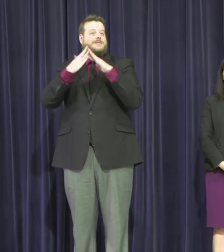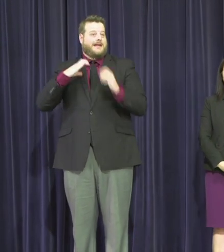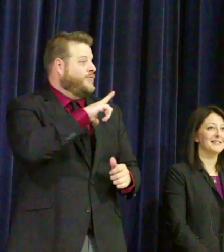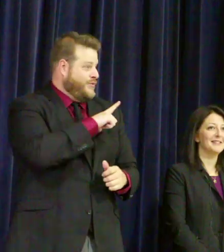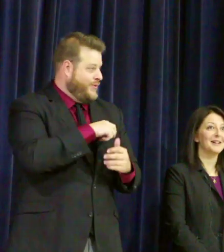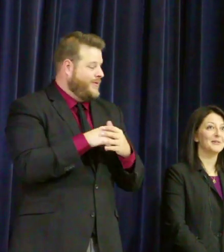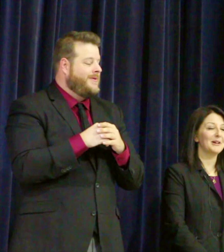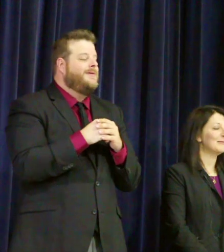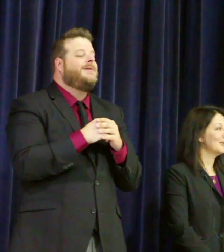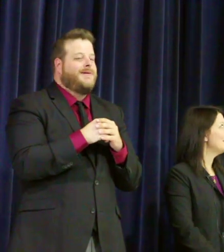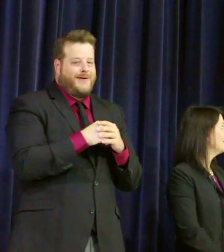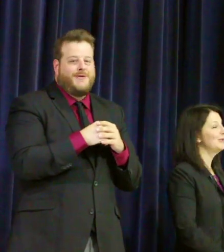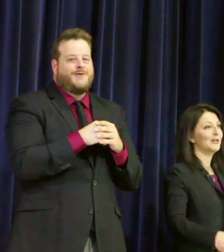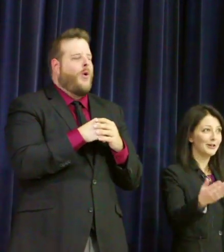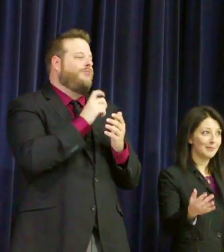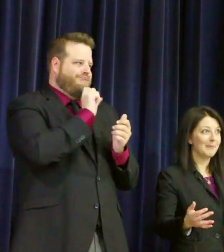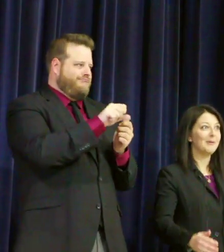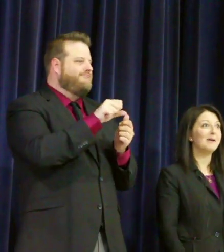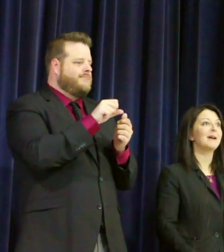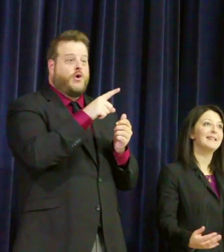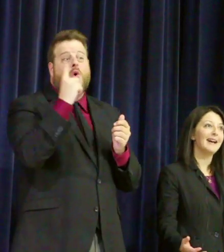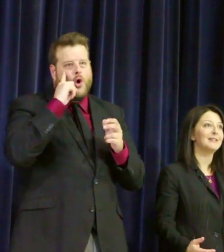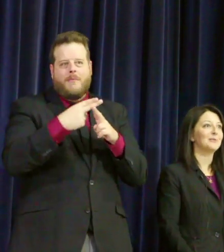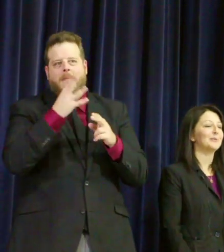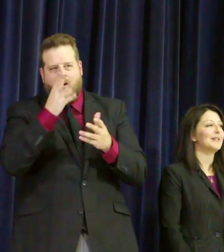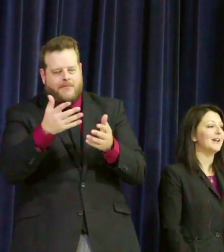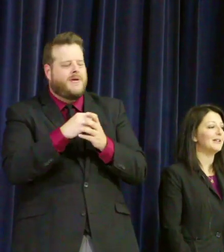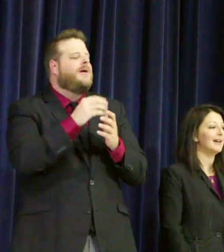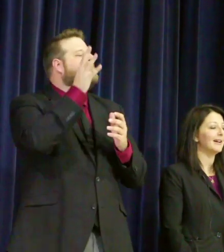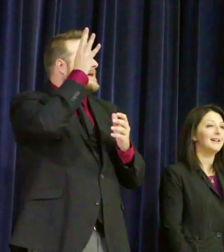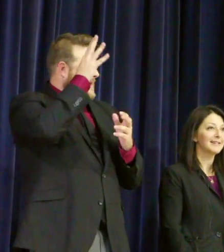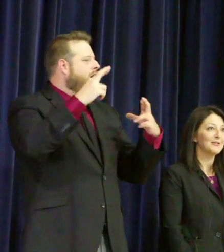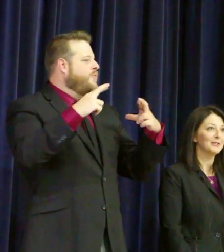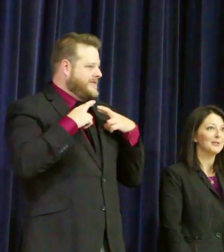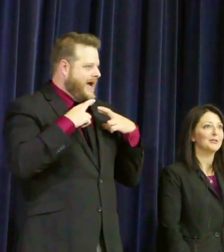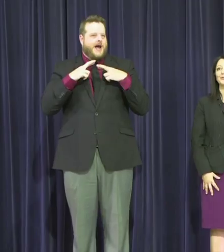You already heard about my Mom. My Dad is a retired guidance counselor.